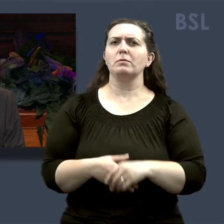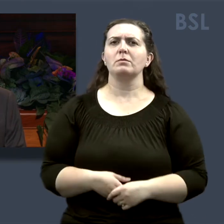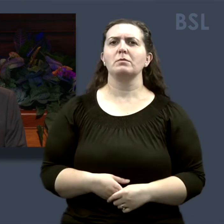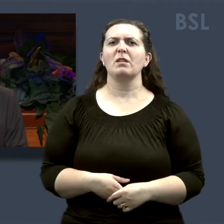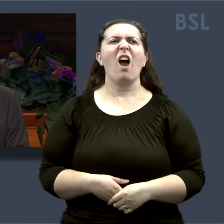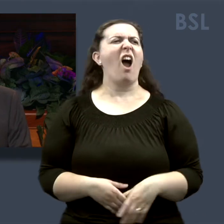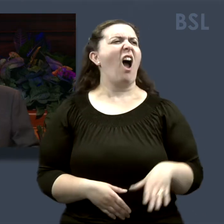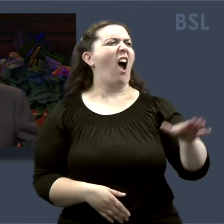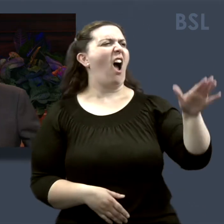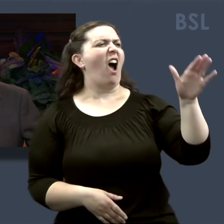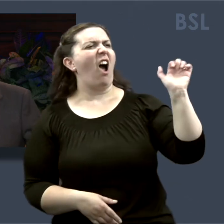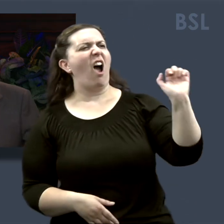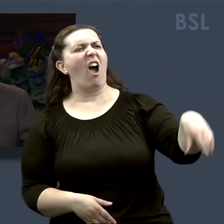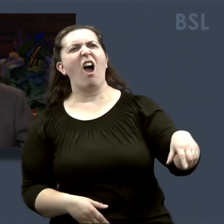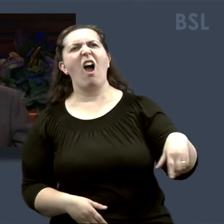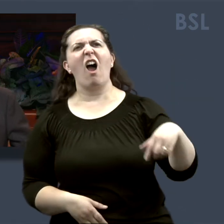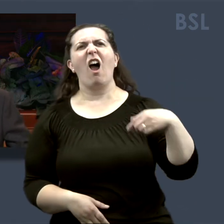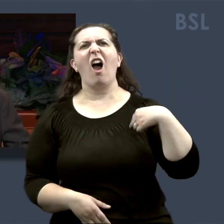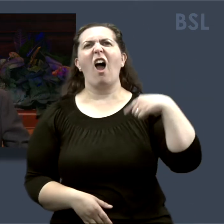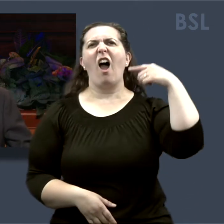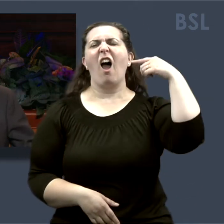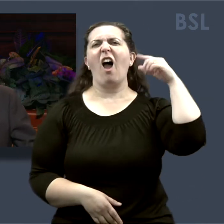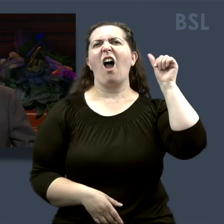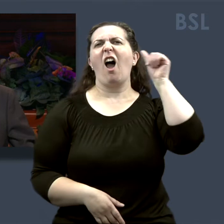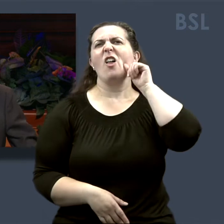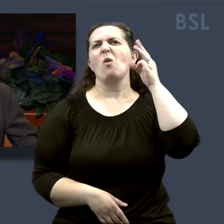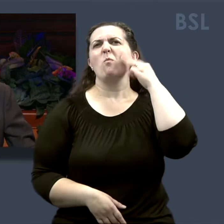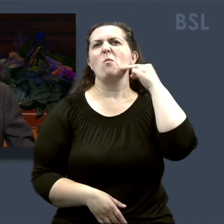“‘Yeah, I was told that you were all just religious nuts,’ he said.